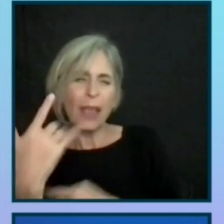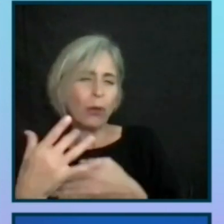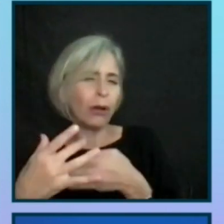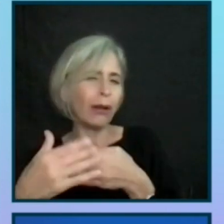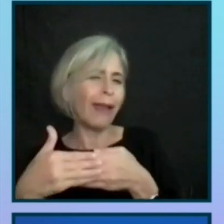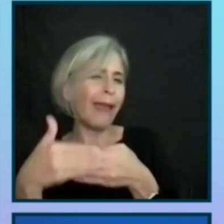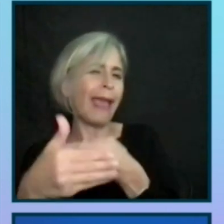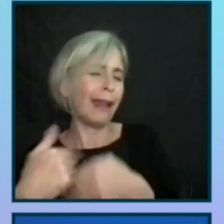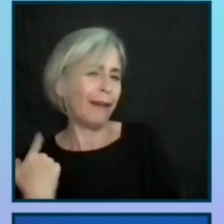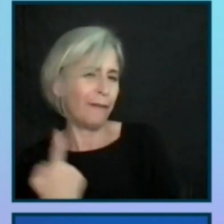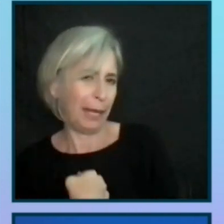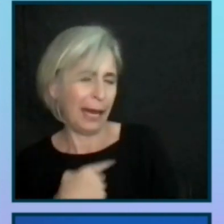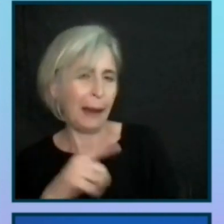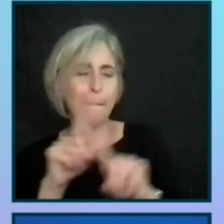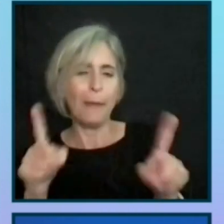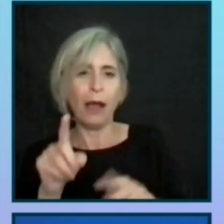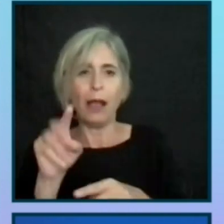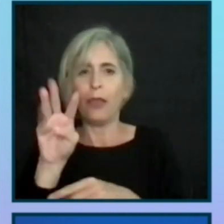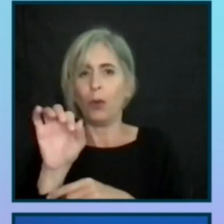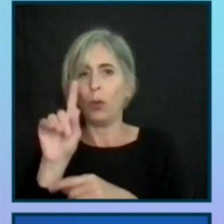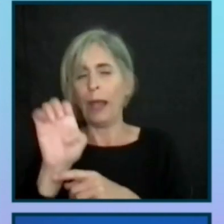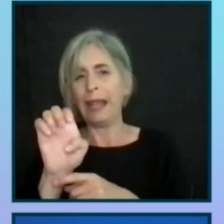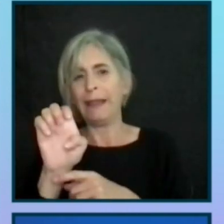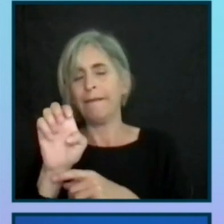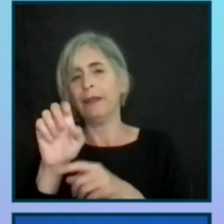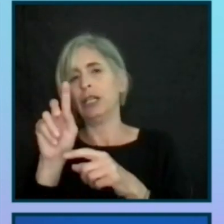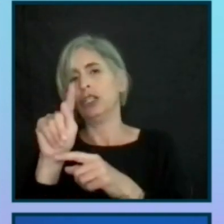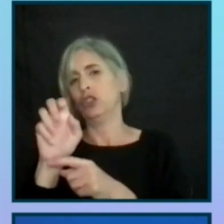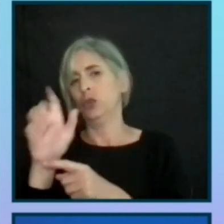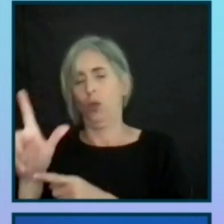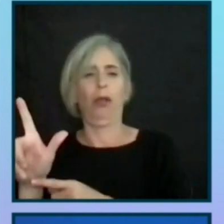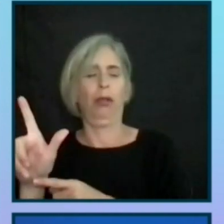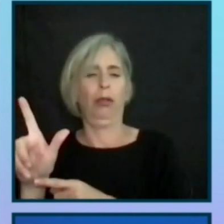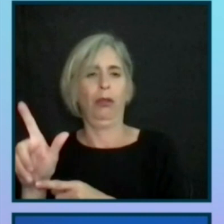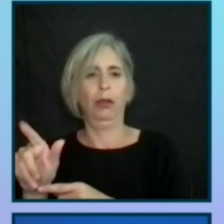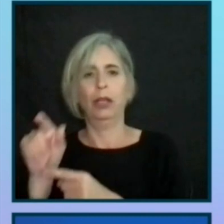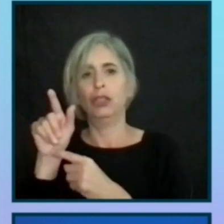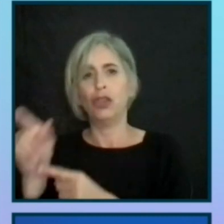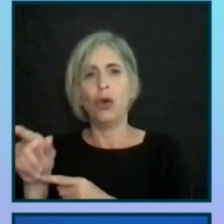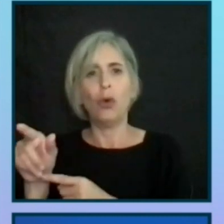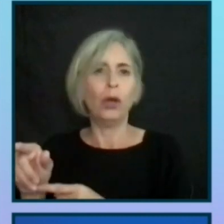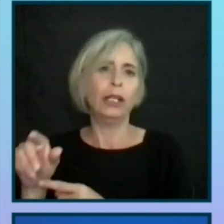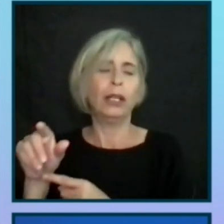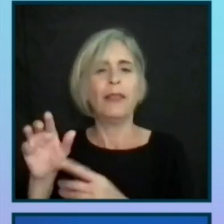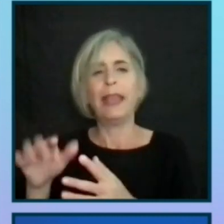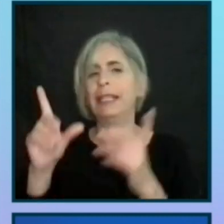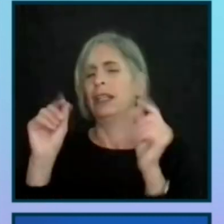but they also had the wave tools. So Jared Smith over at WebAIM just did an amazing job.